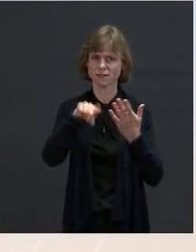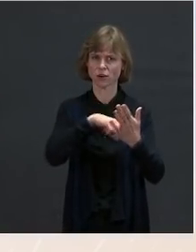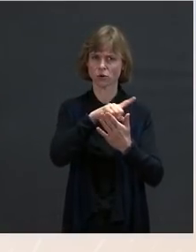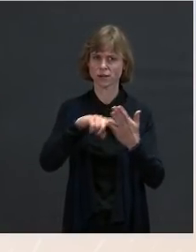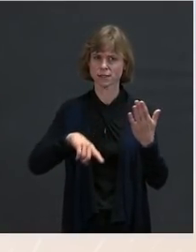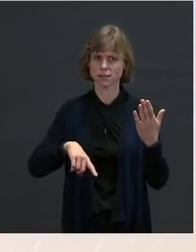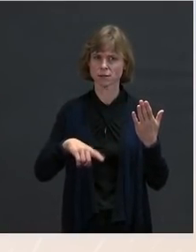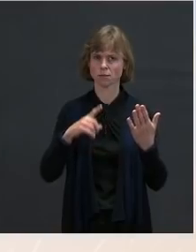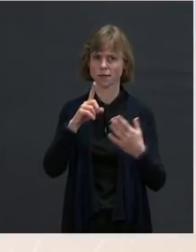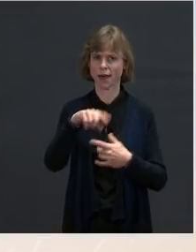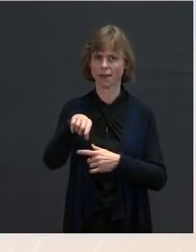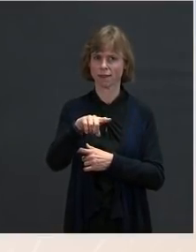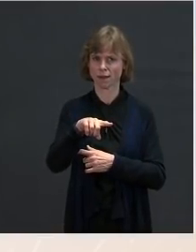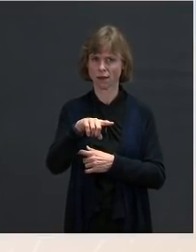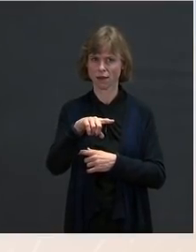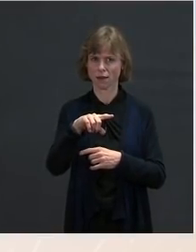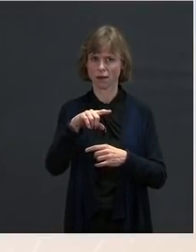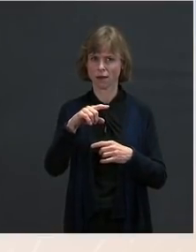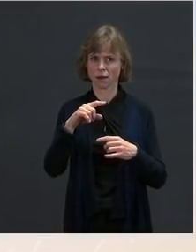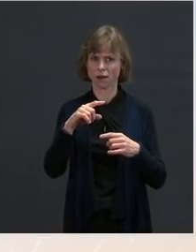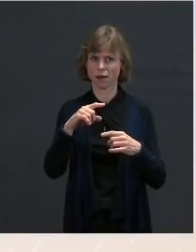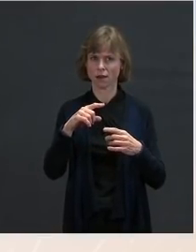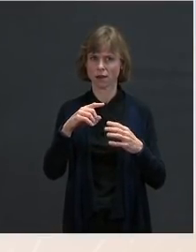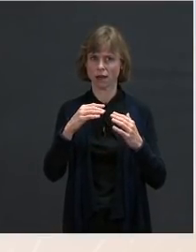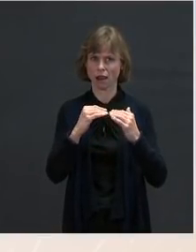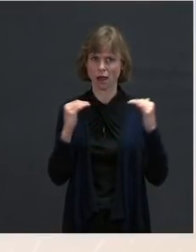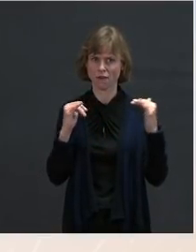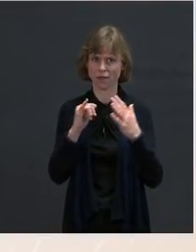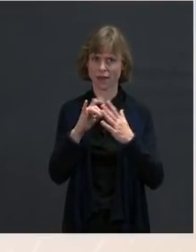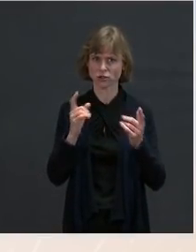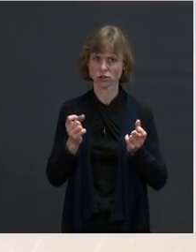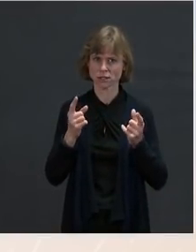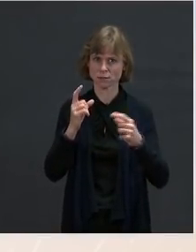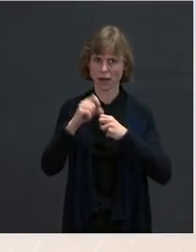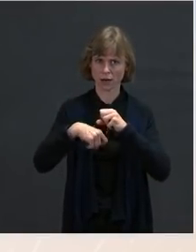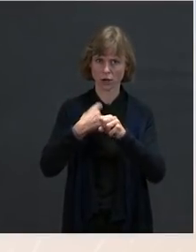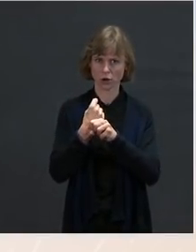that they have leveled that she spent years stoking that divide on the air and online?